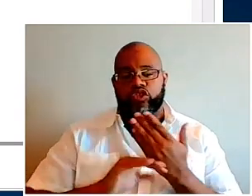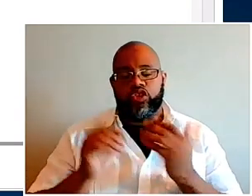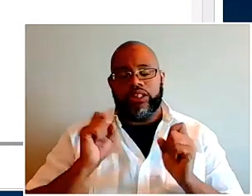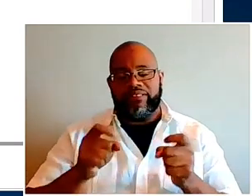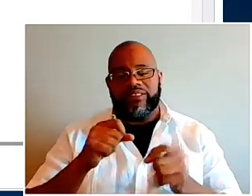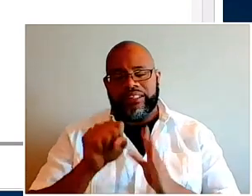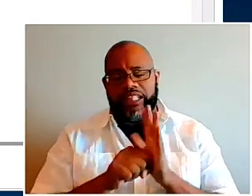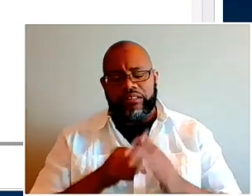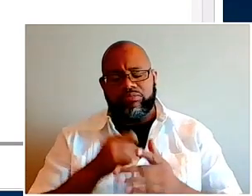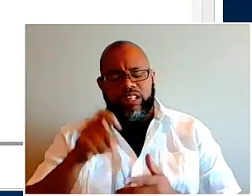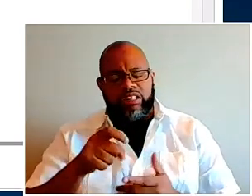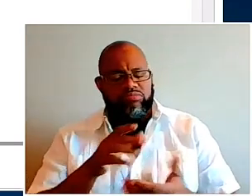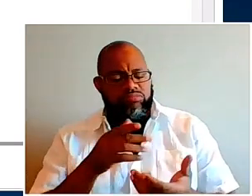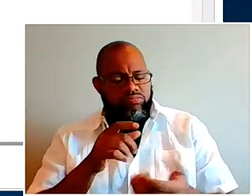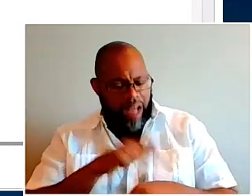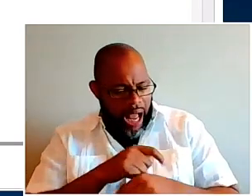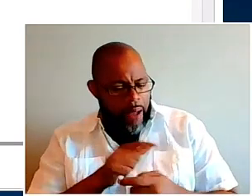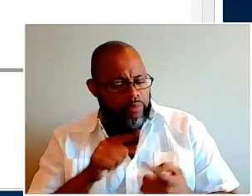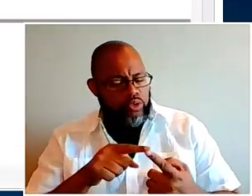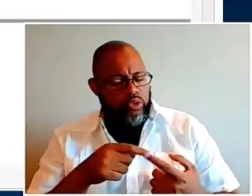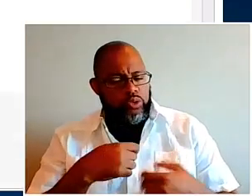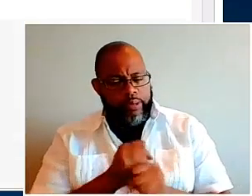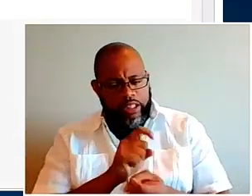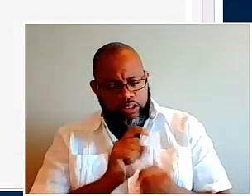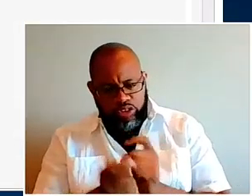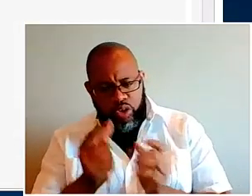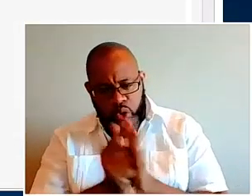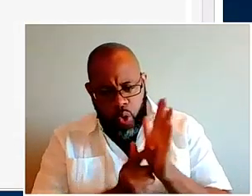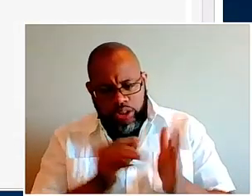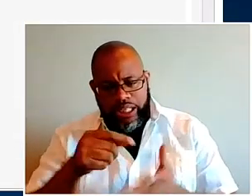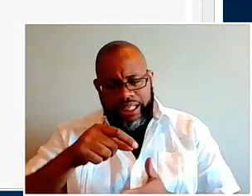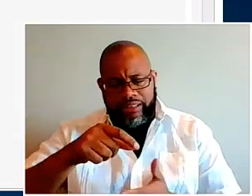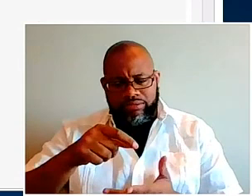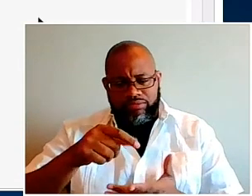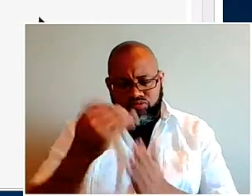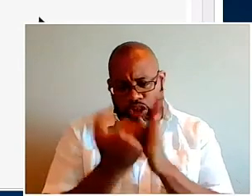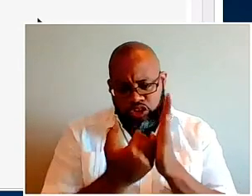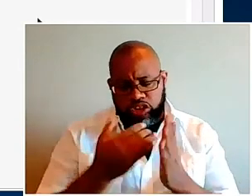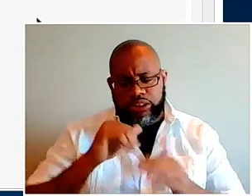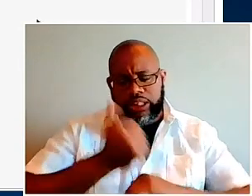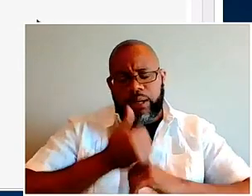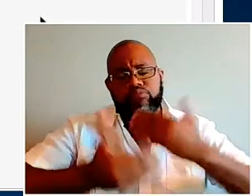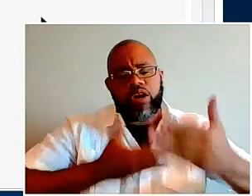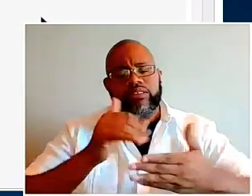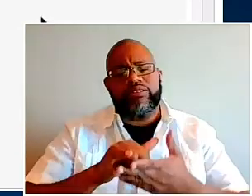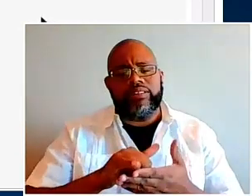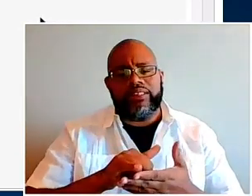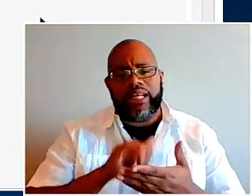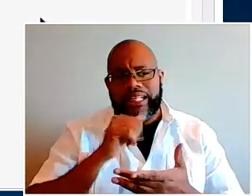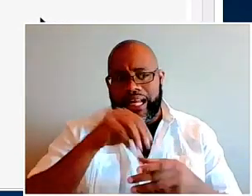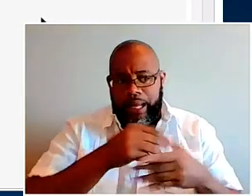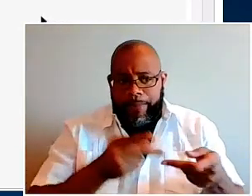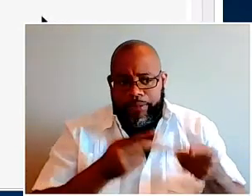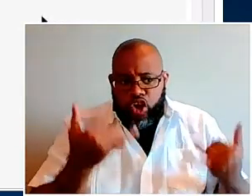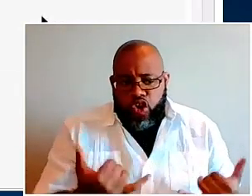necessary changes to laws and regulations and set up processes that are not in place currently. So let's take a look at what is